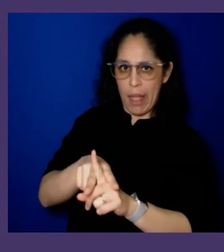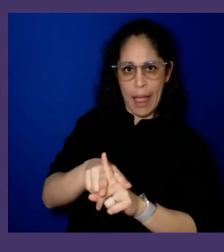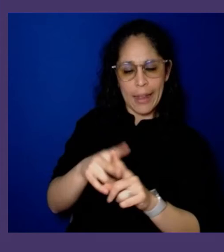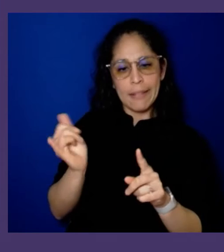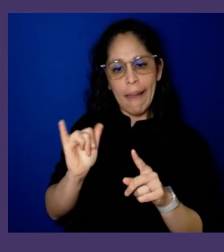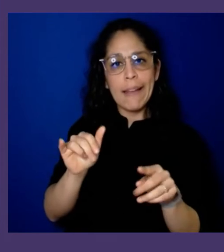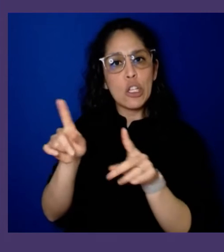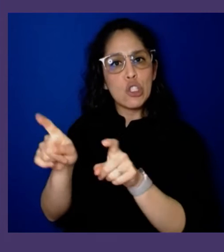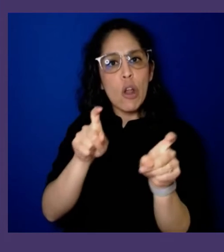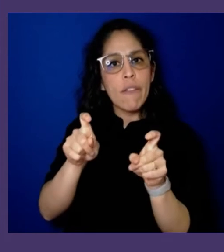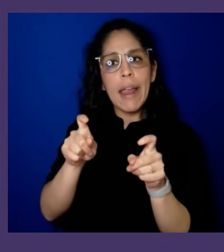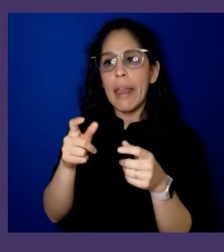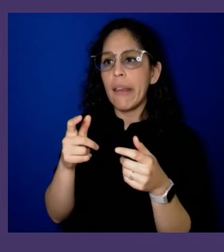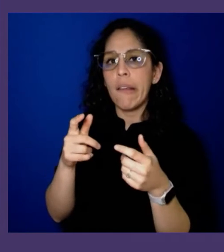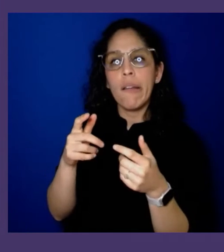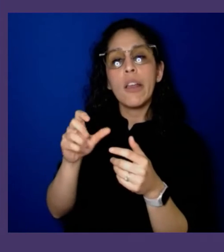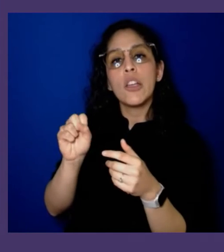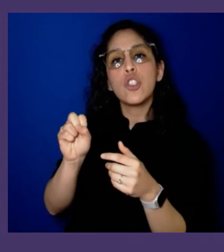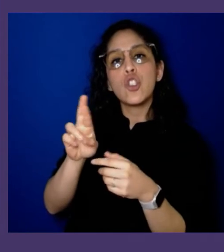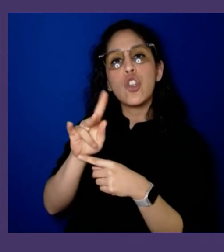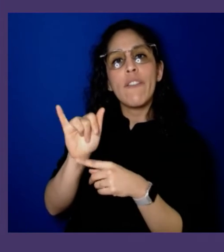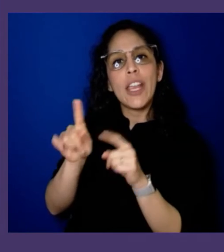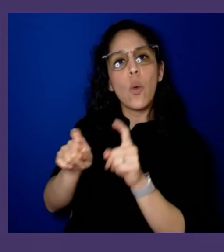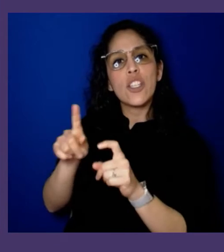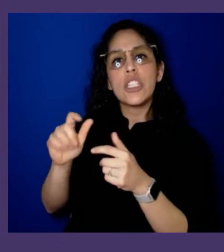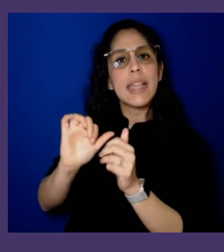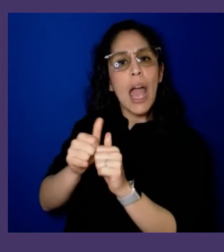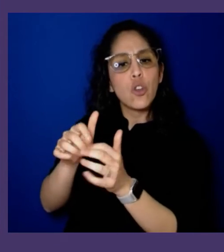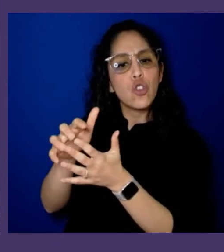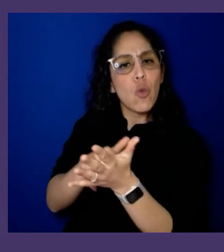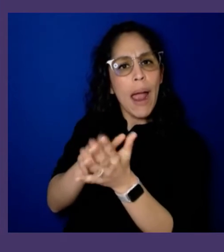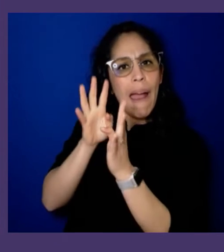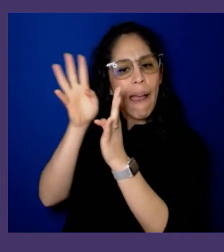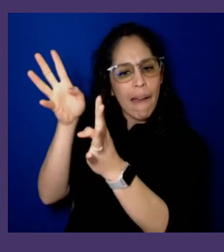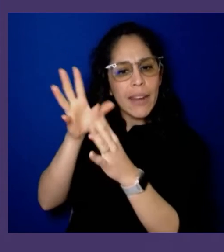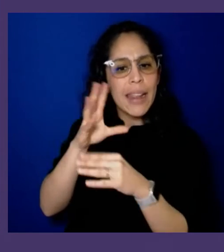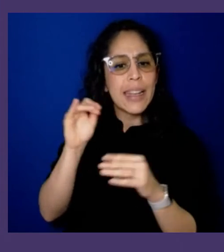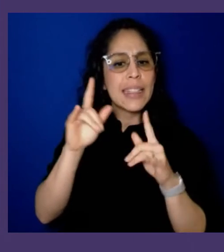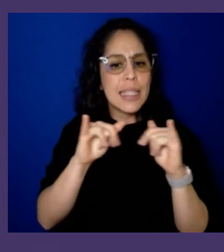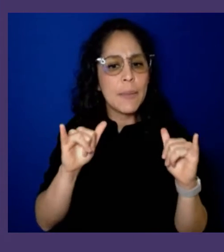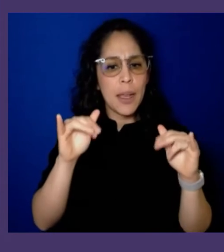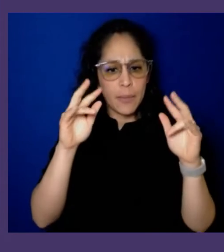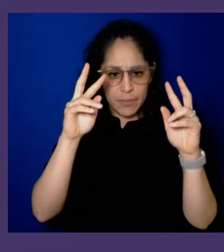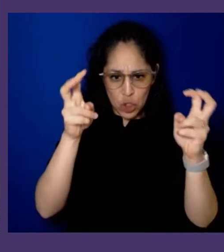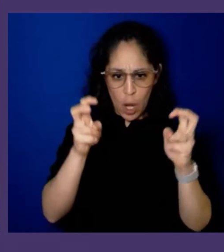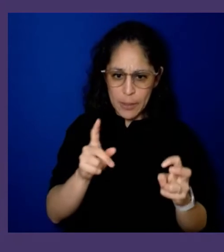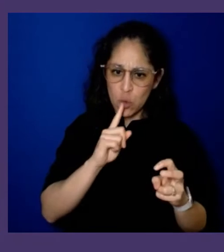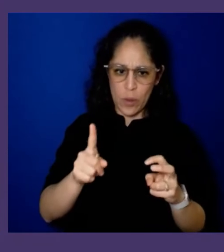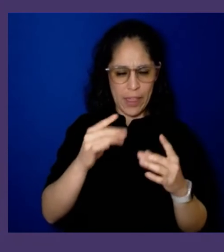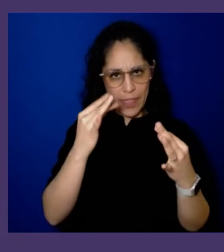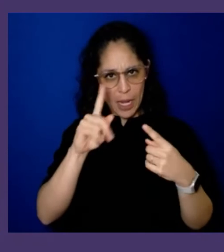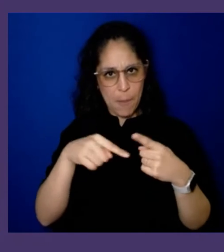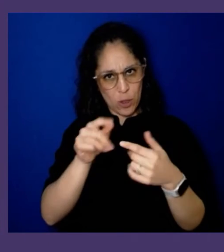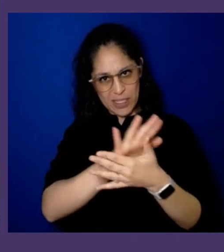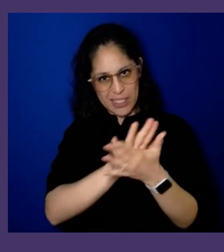feedback on topics like decision-making and focus. Again, having access to the toolkit really made it easier for me to